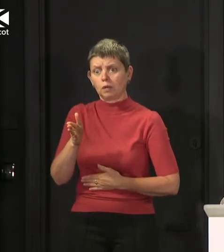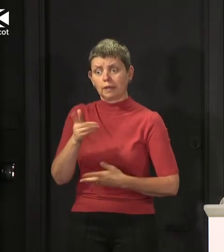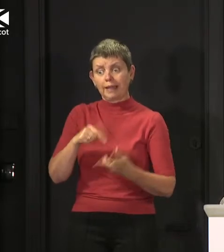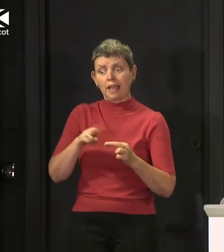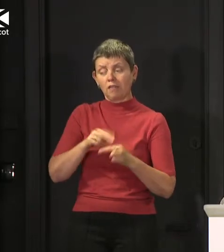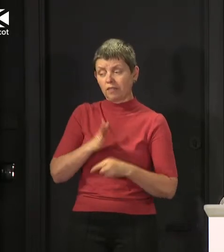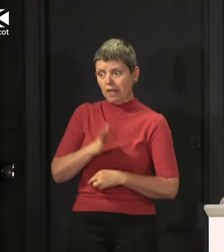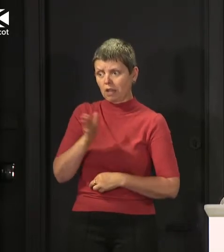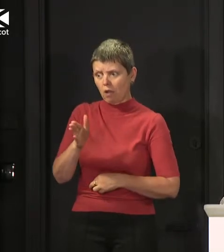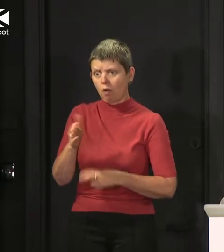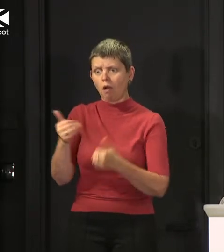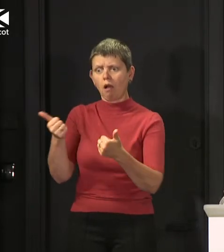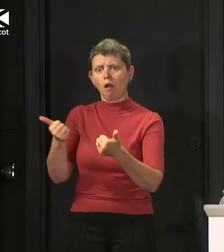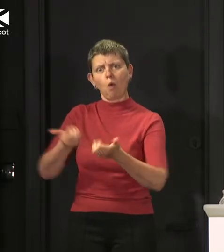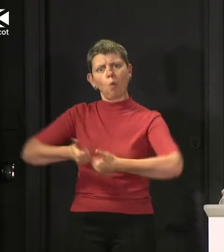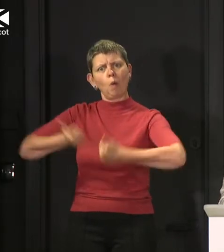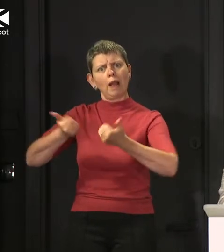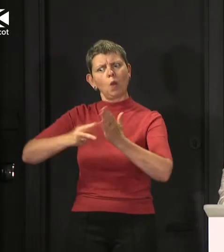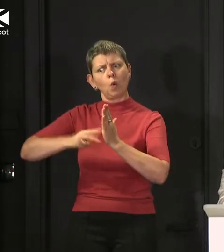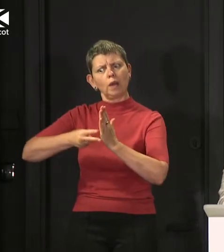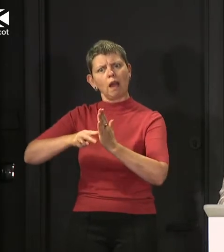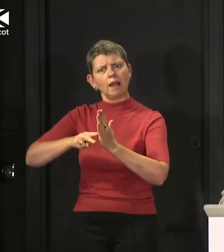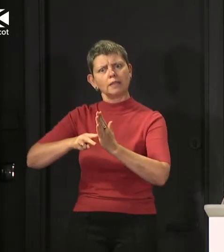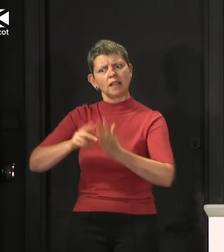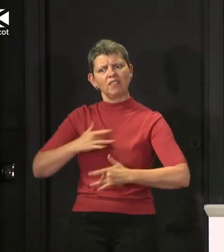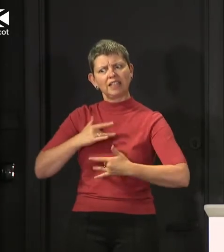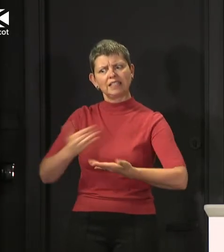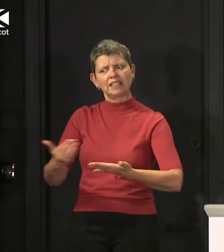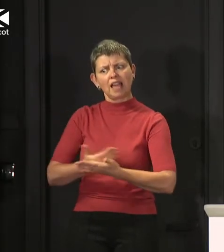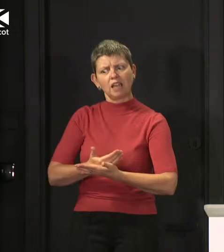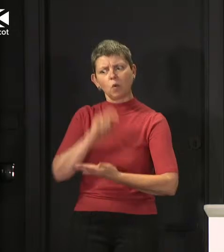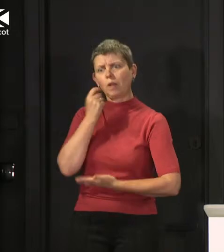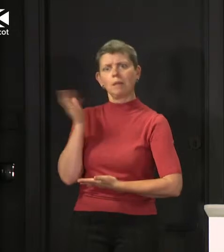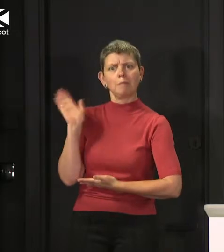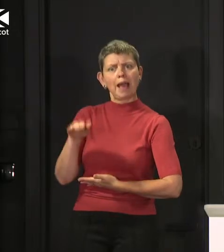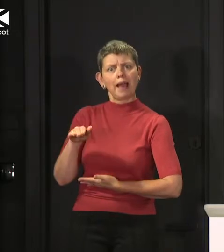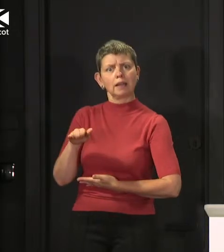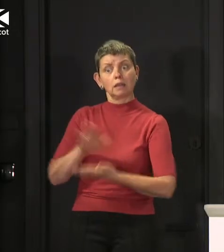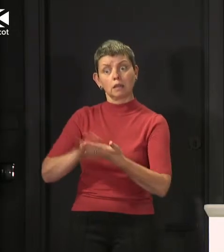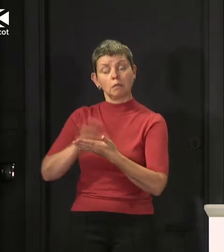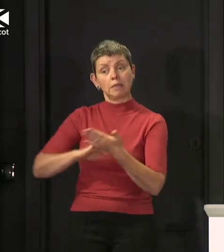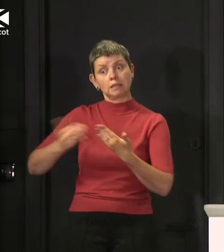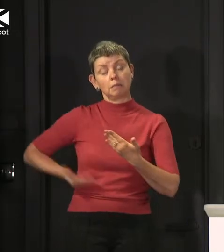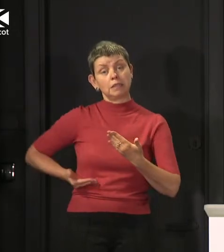to somewhere like a beer garden, they feel safe, and they feel that the business owner